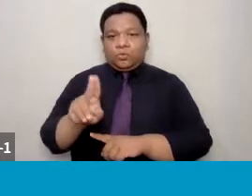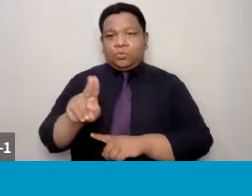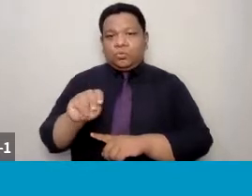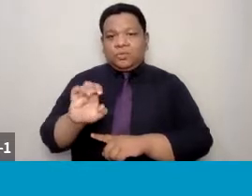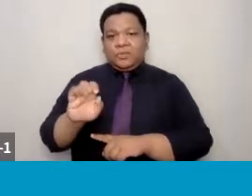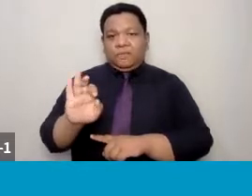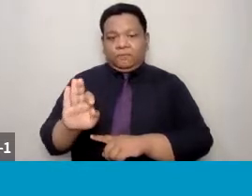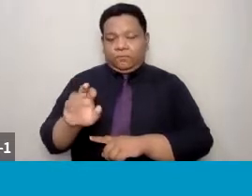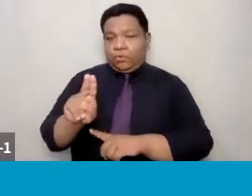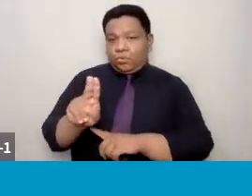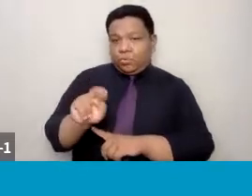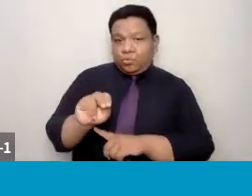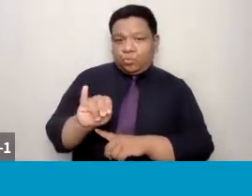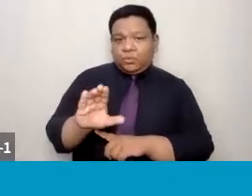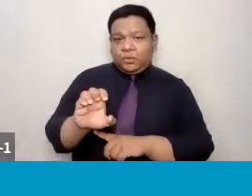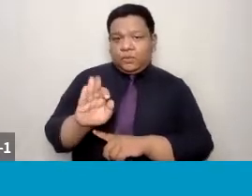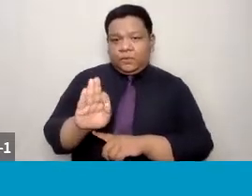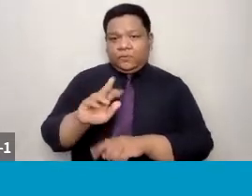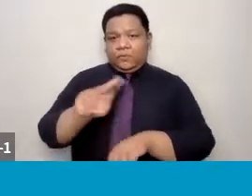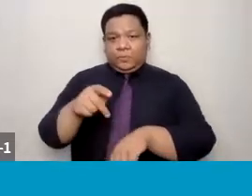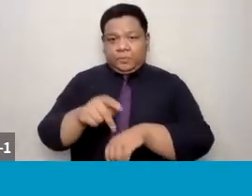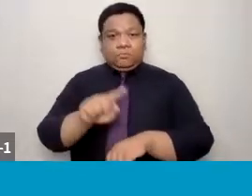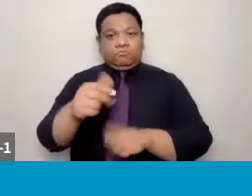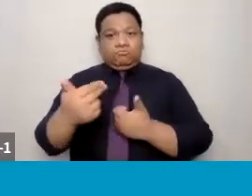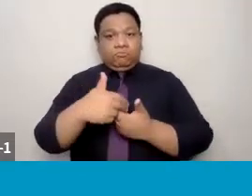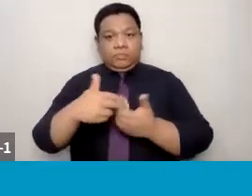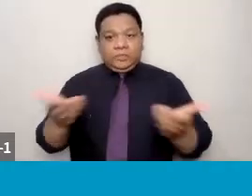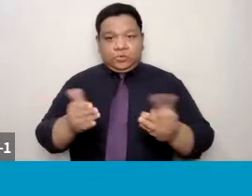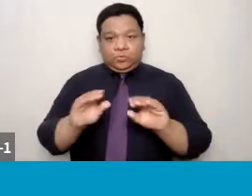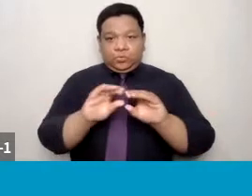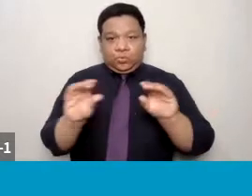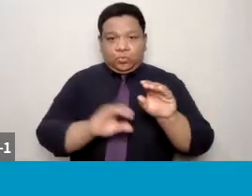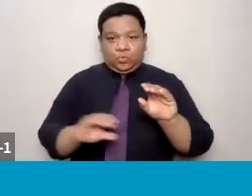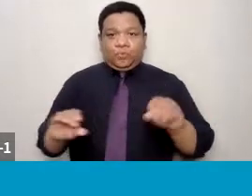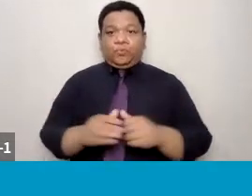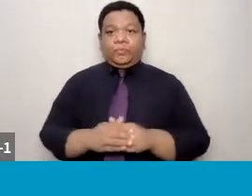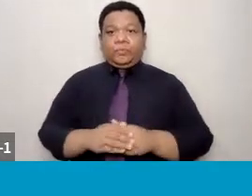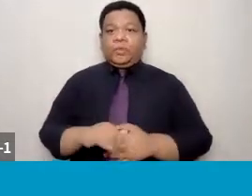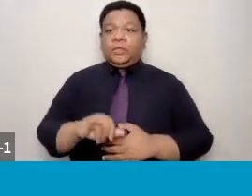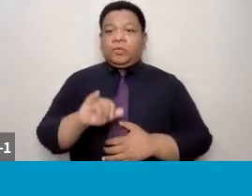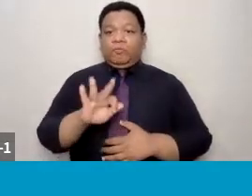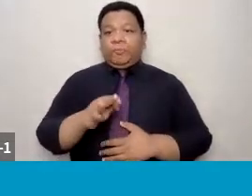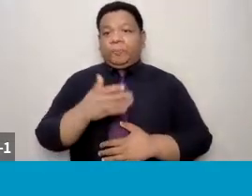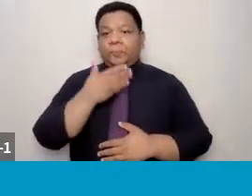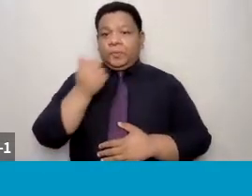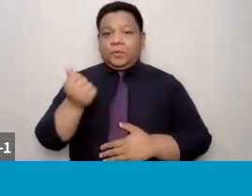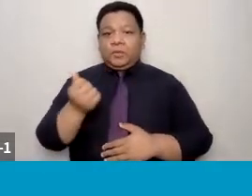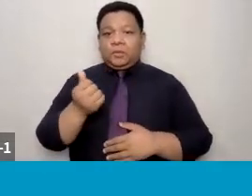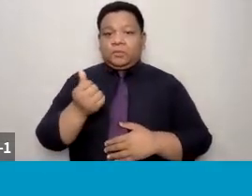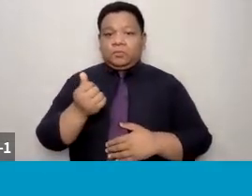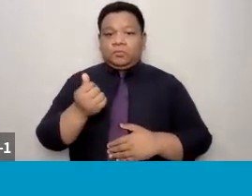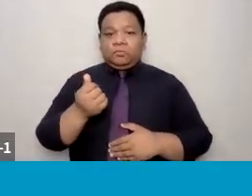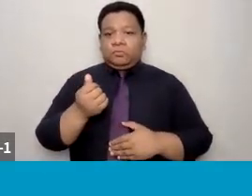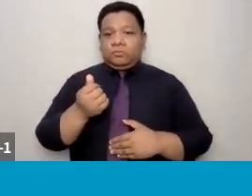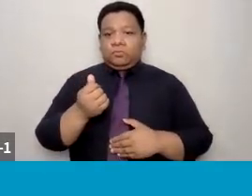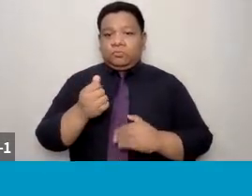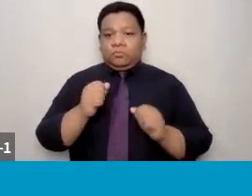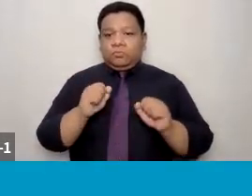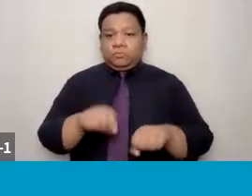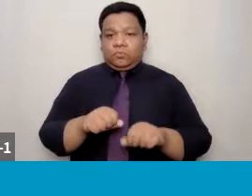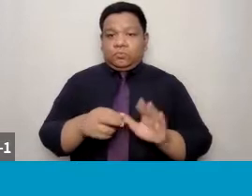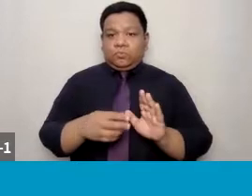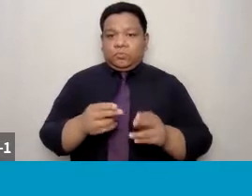For our Zoom participants, if you could please label your names and indicate the names of your organizations.